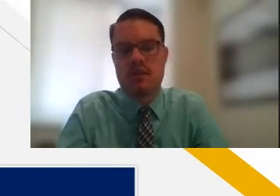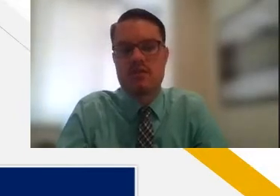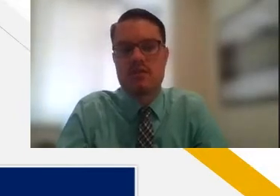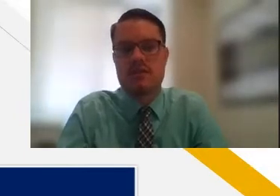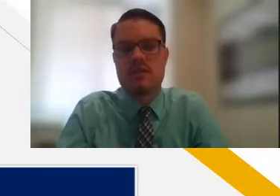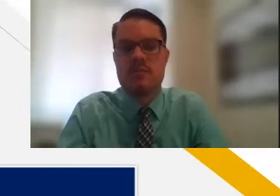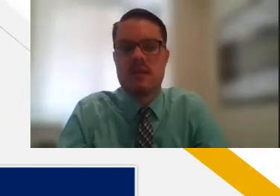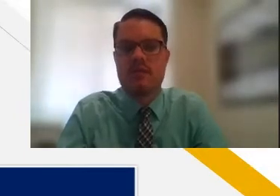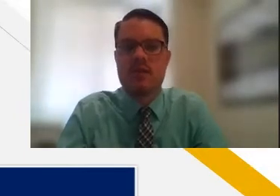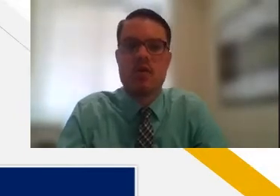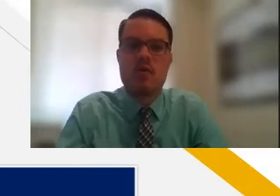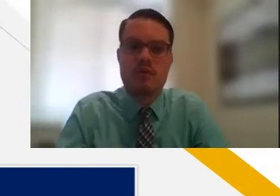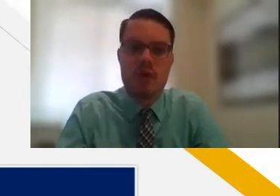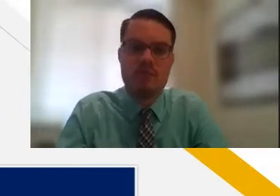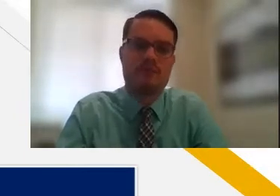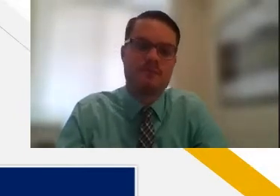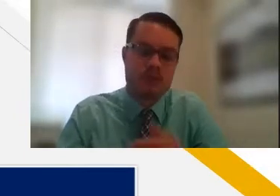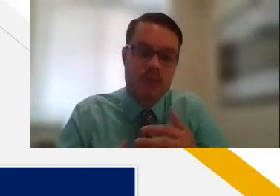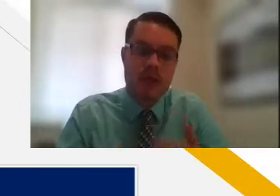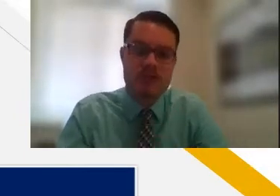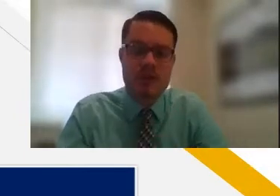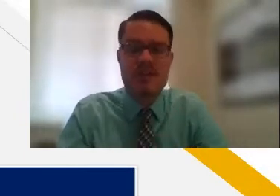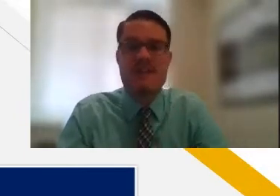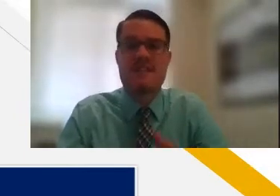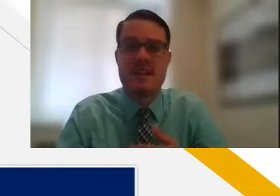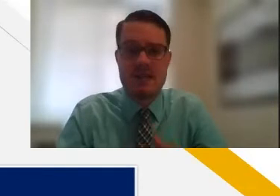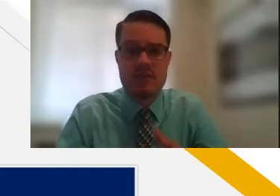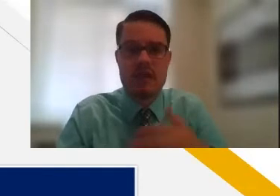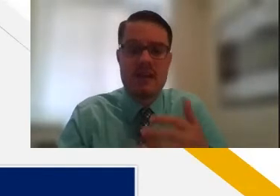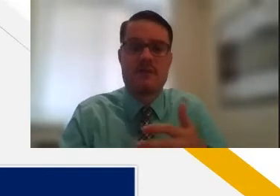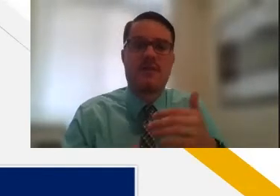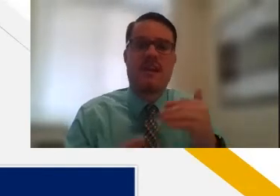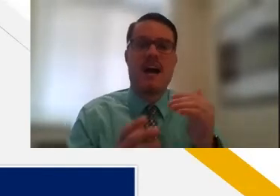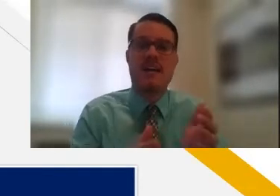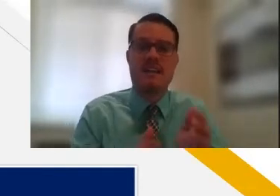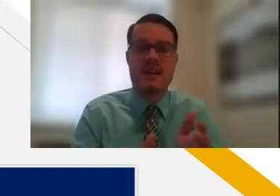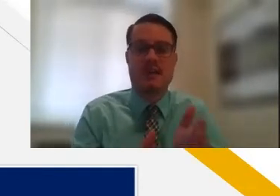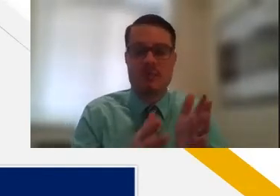or related services to benefit from instruction. And the standard again, for the IDEA,